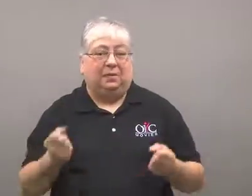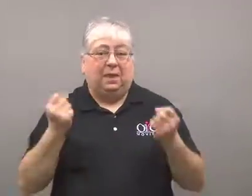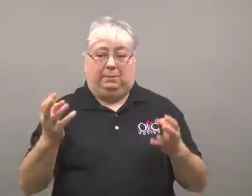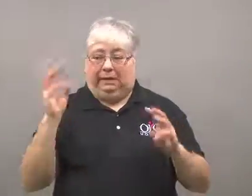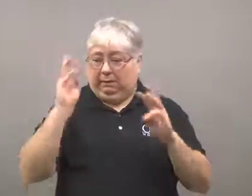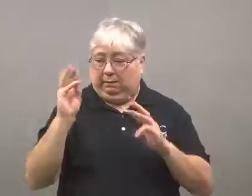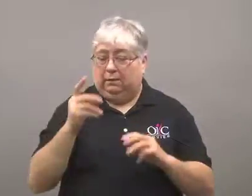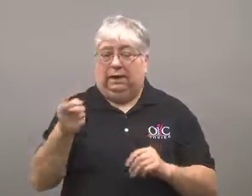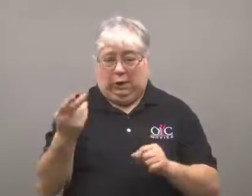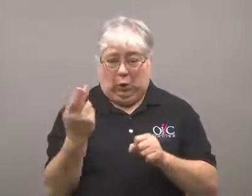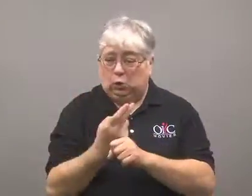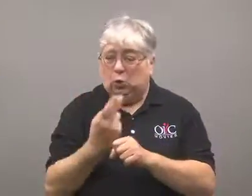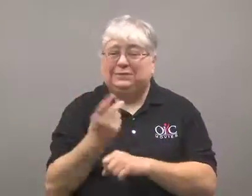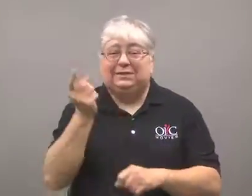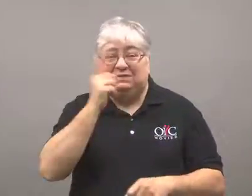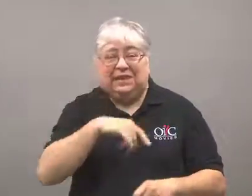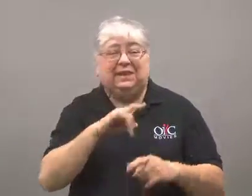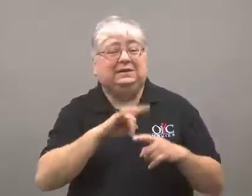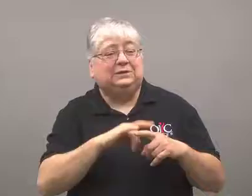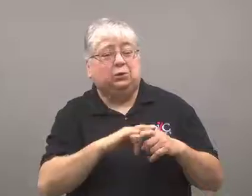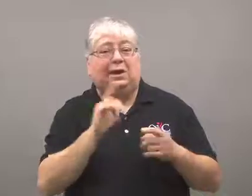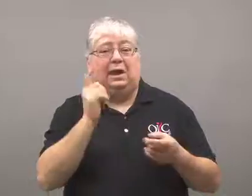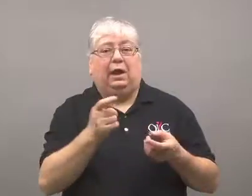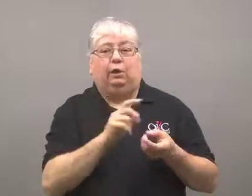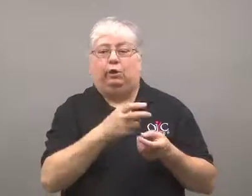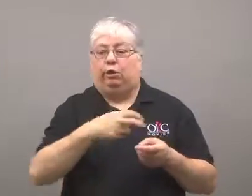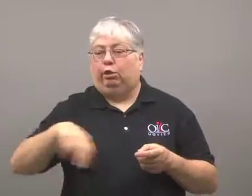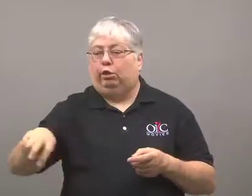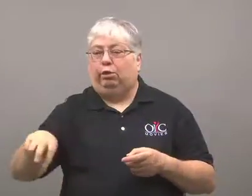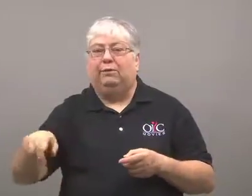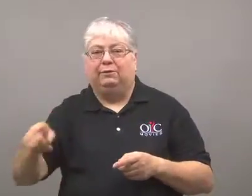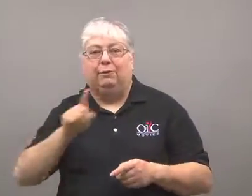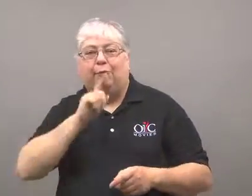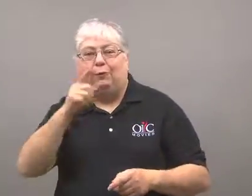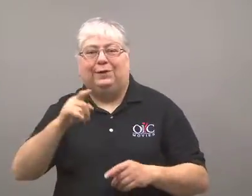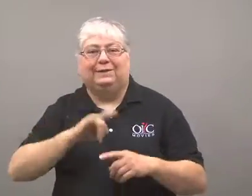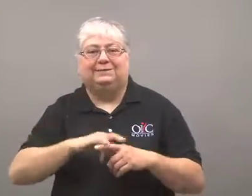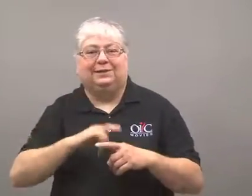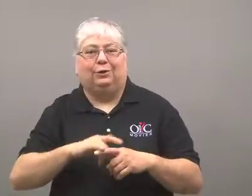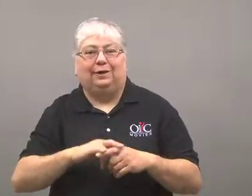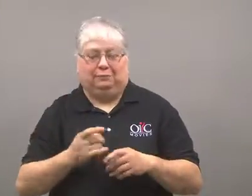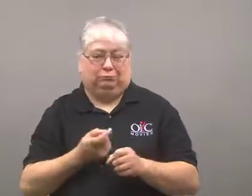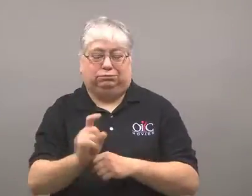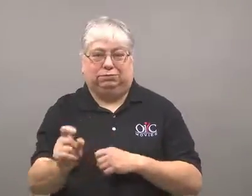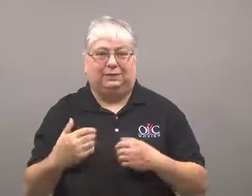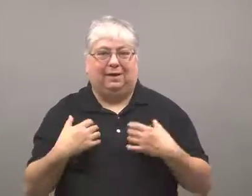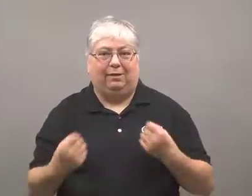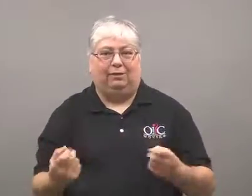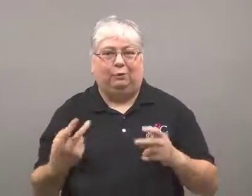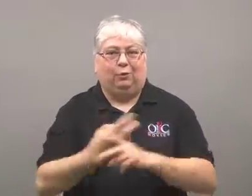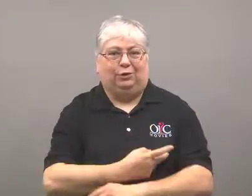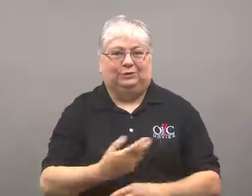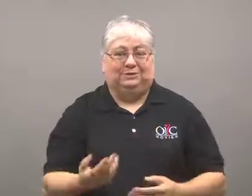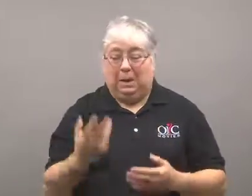The concern is users of e-cigarettes will start using regular cigarettes, ruining health.